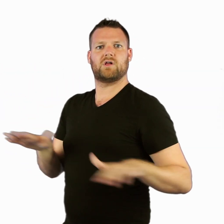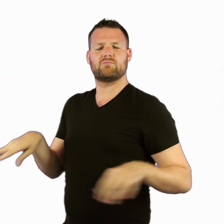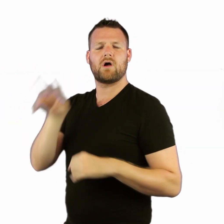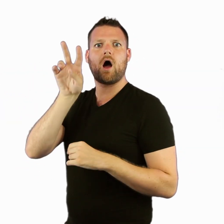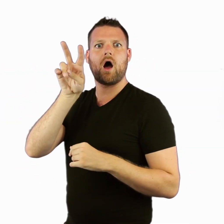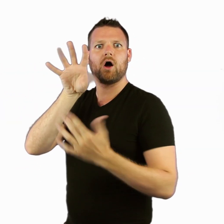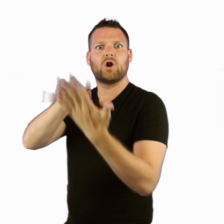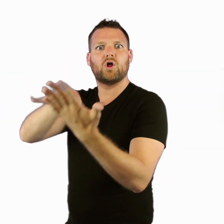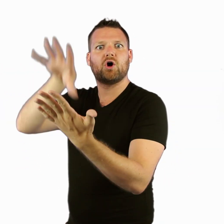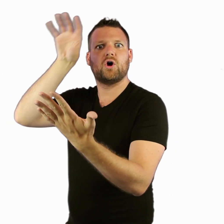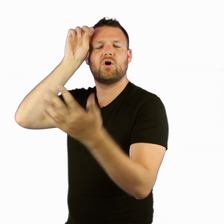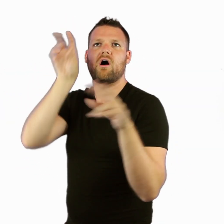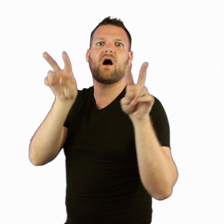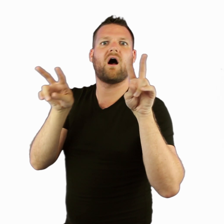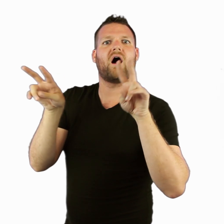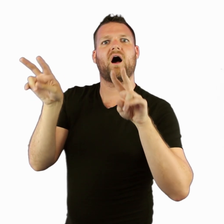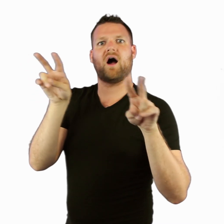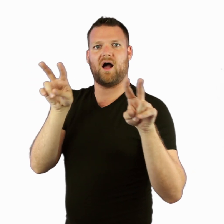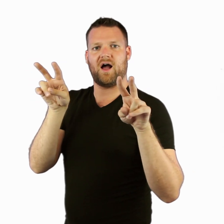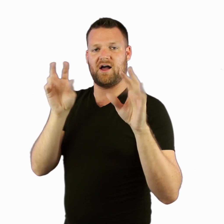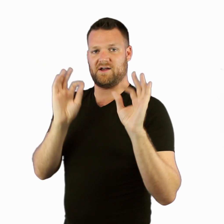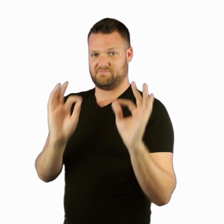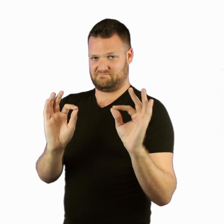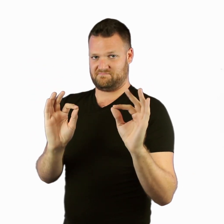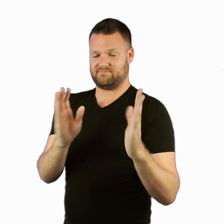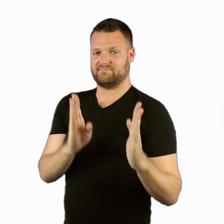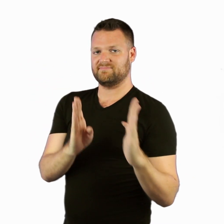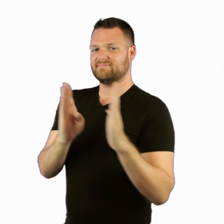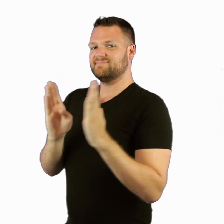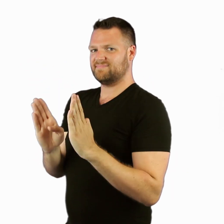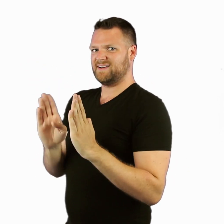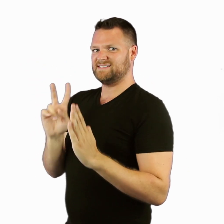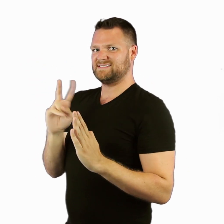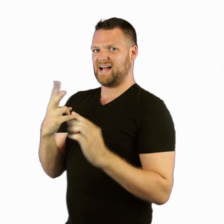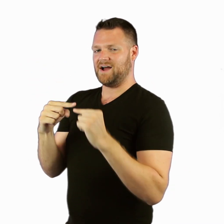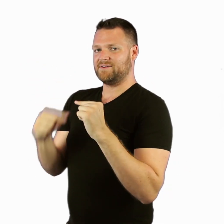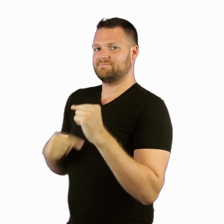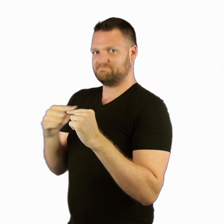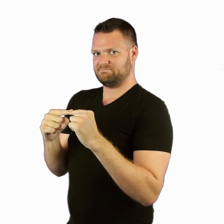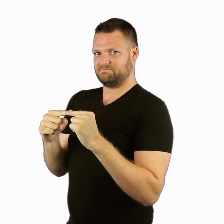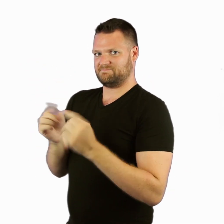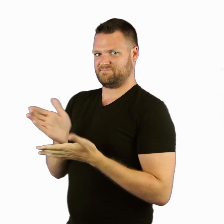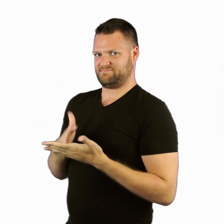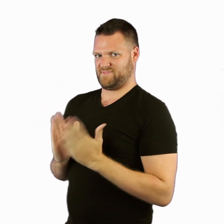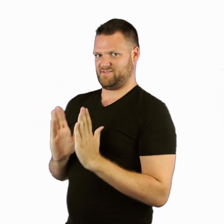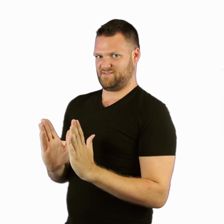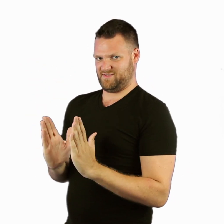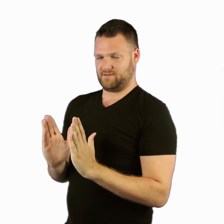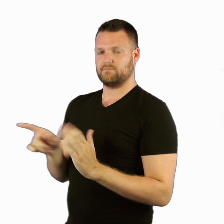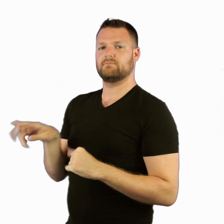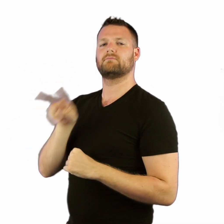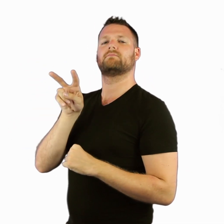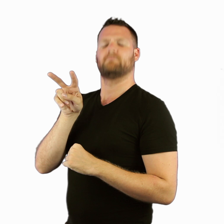The second time through, viewers will notice that the signer is gone, although the illustrations are still present.